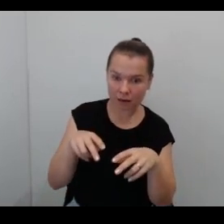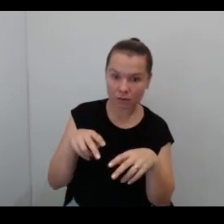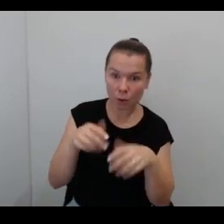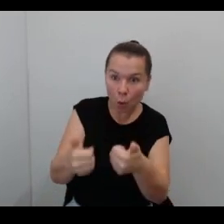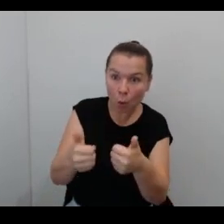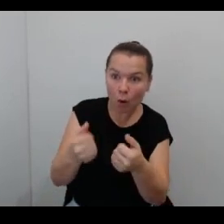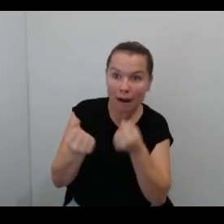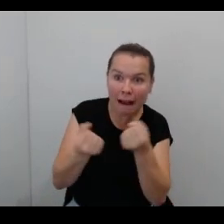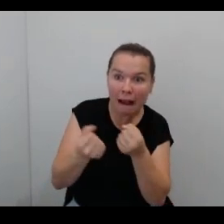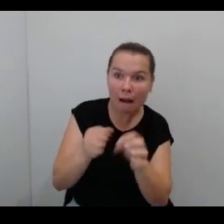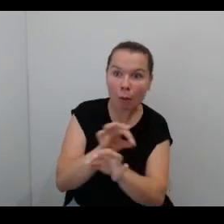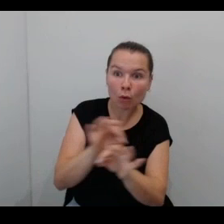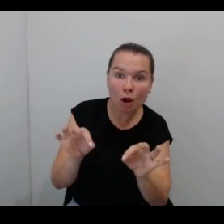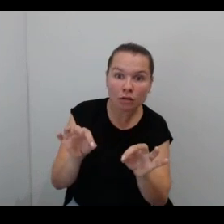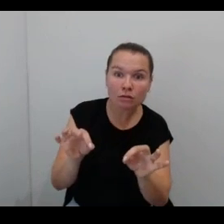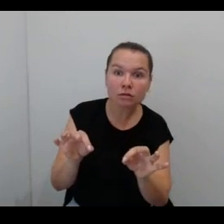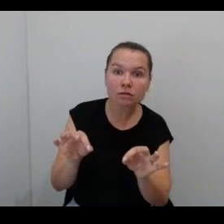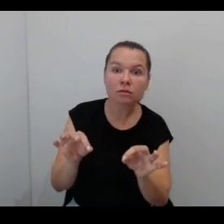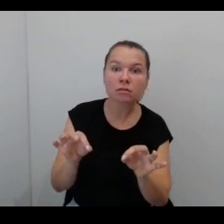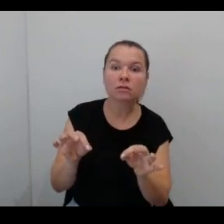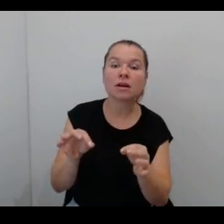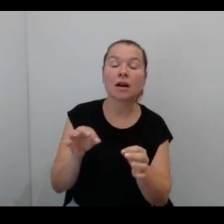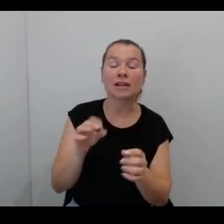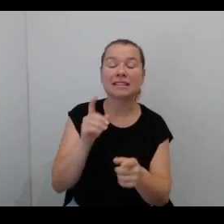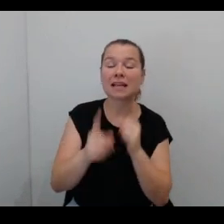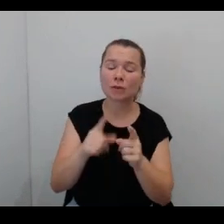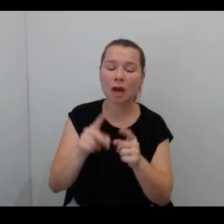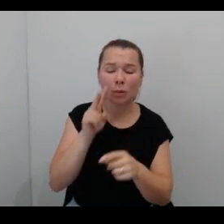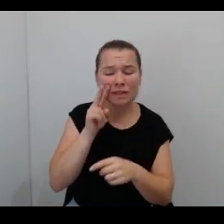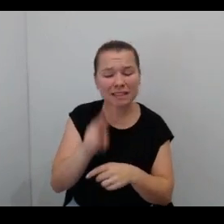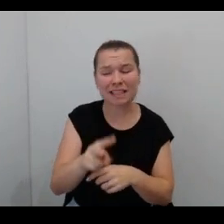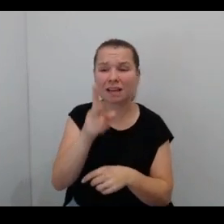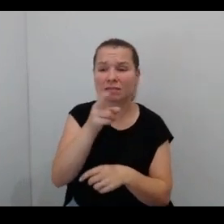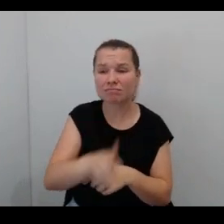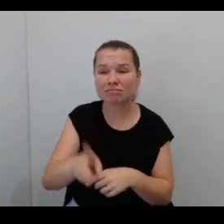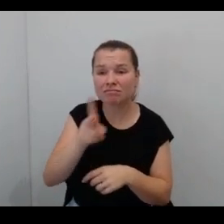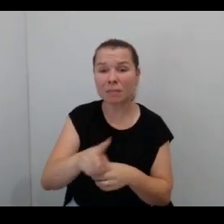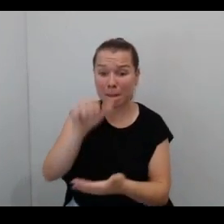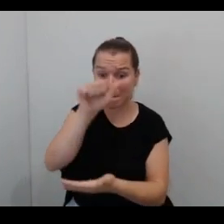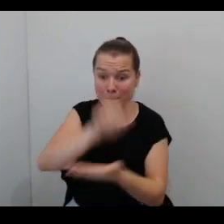You see so many students buying a car and it breaks down straight away.